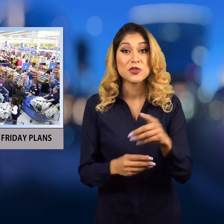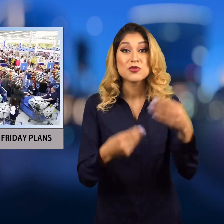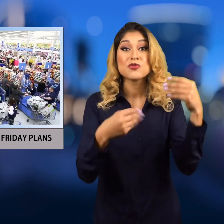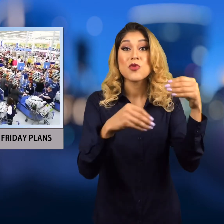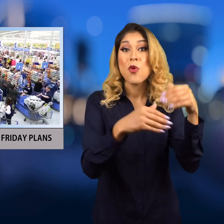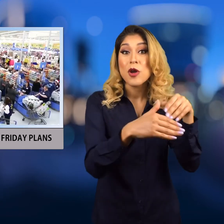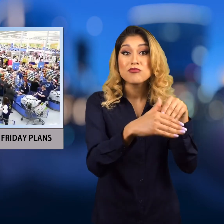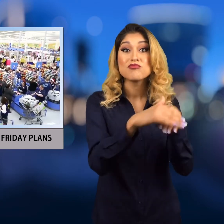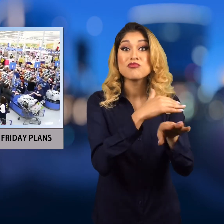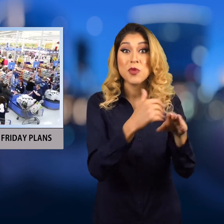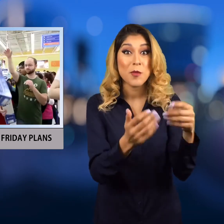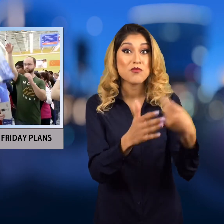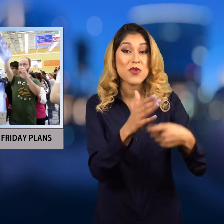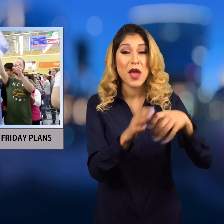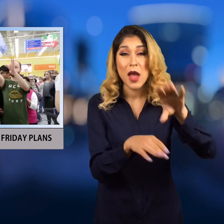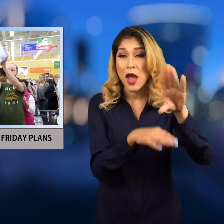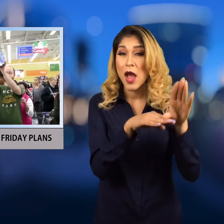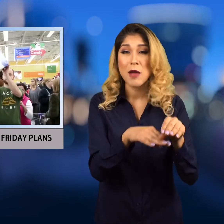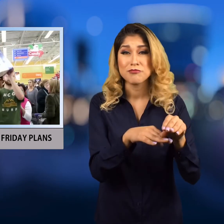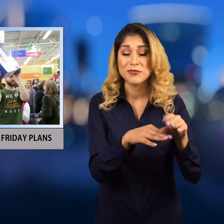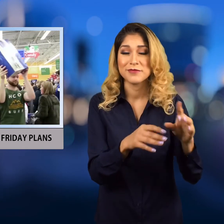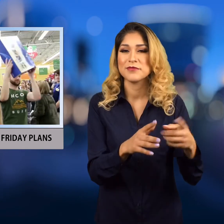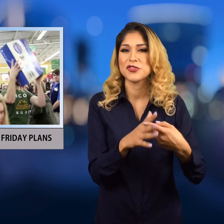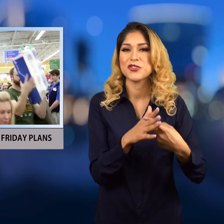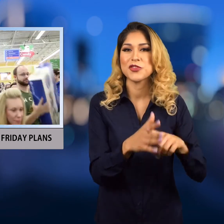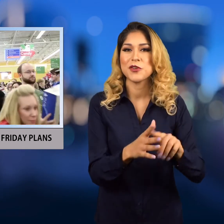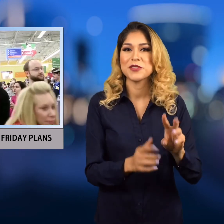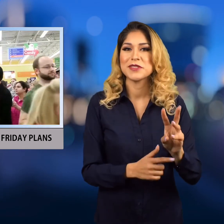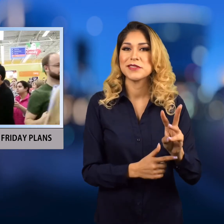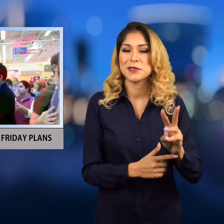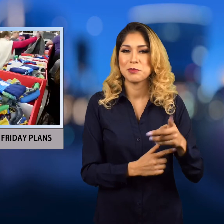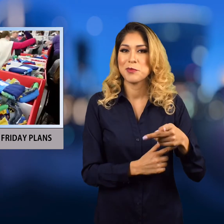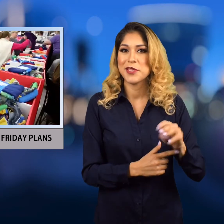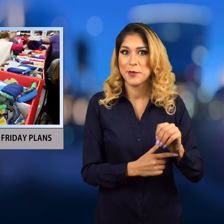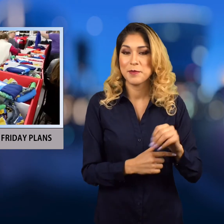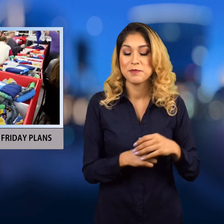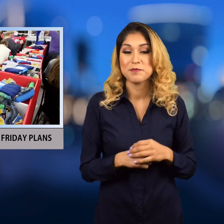If you're going to a store discounts will be available starting at 6:00 p.m.